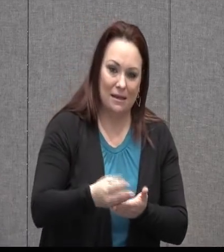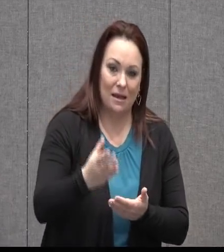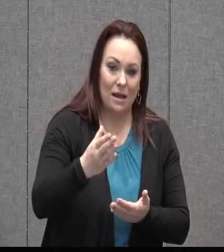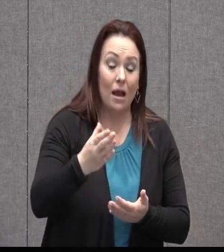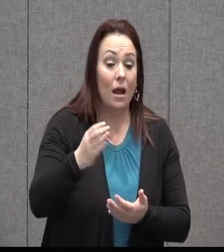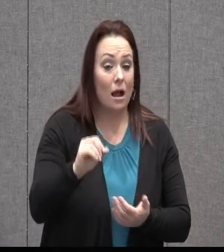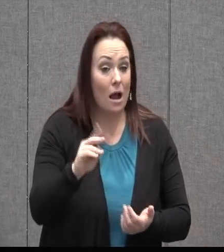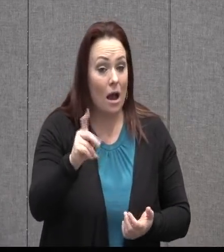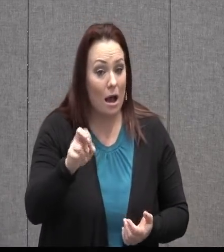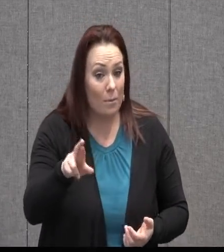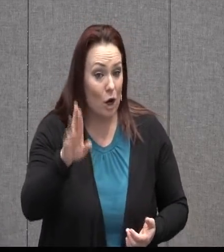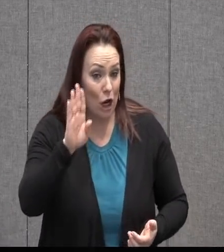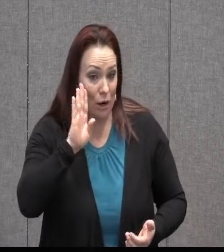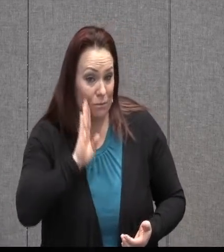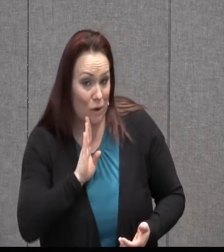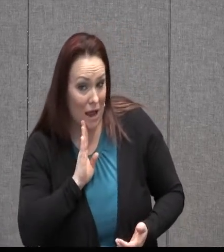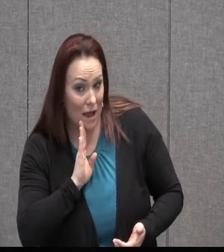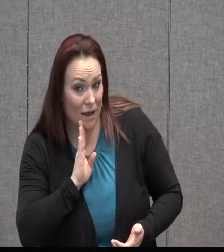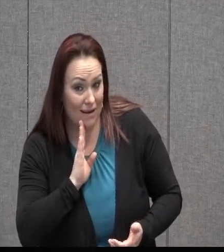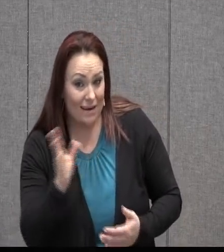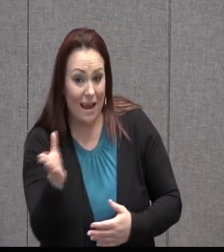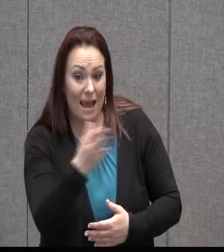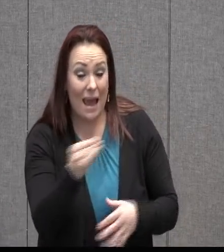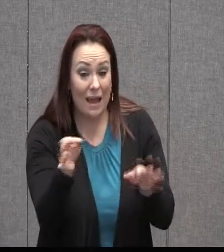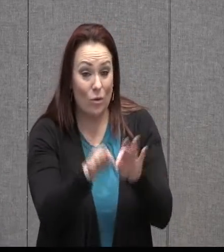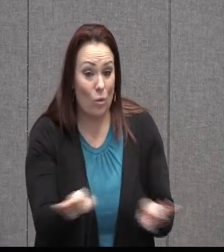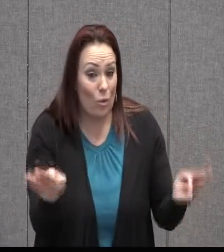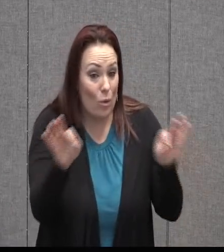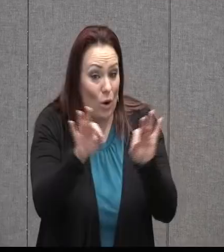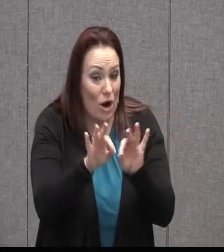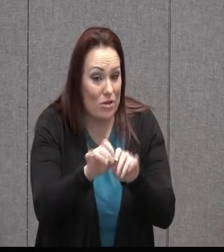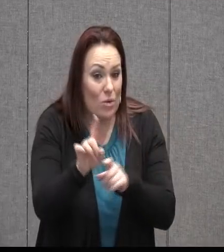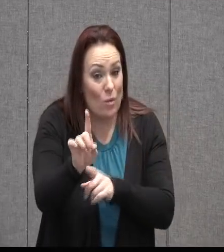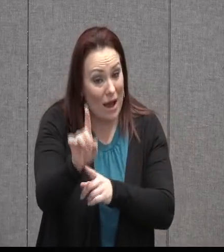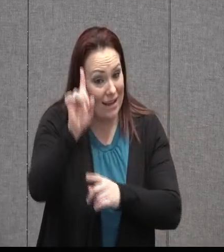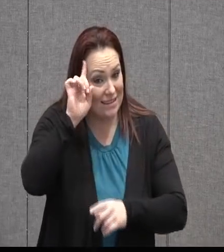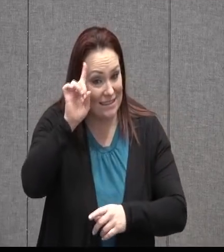Copper brown and worth one cent.